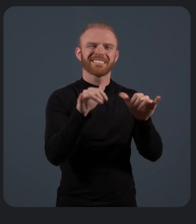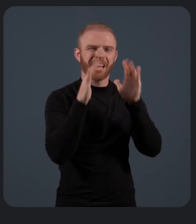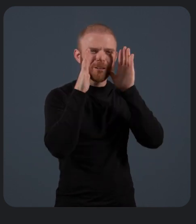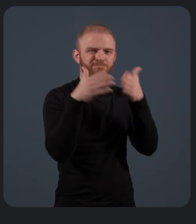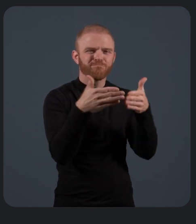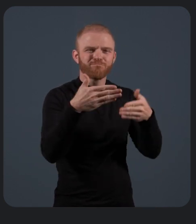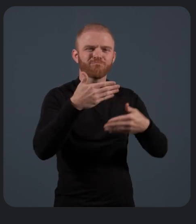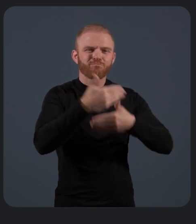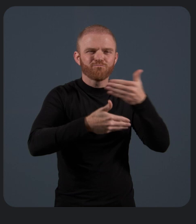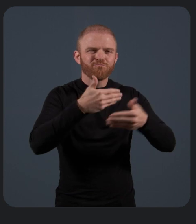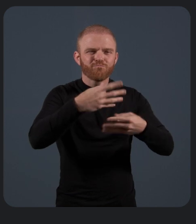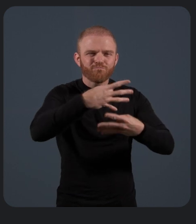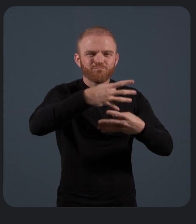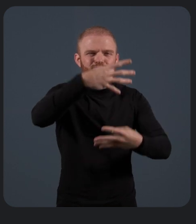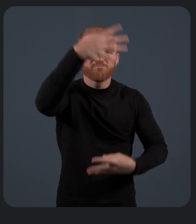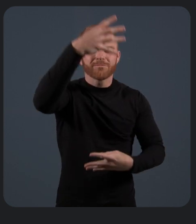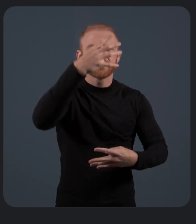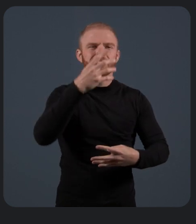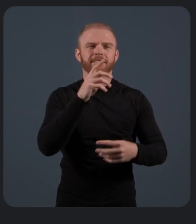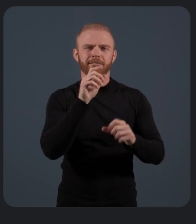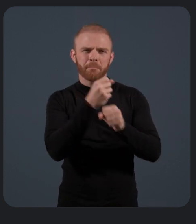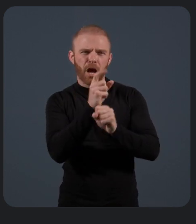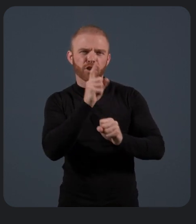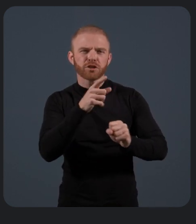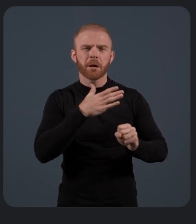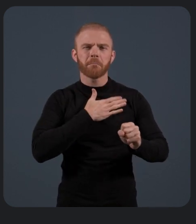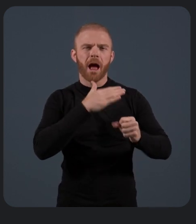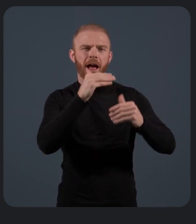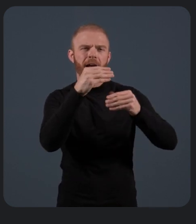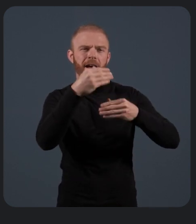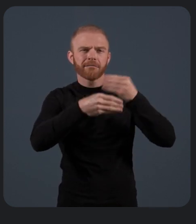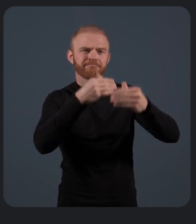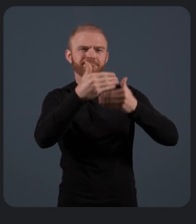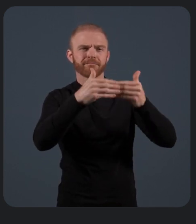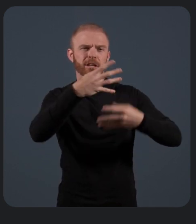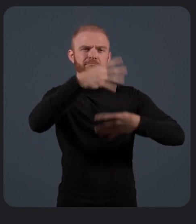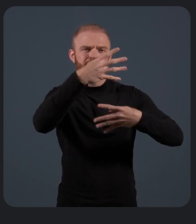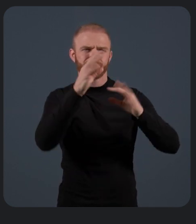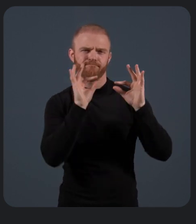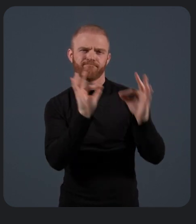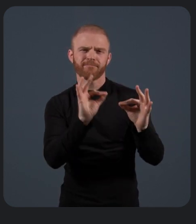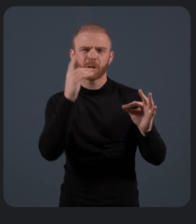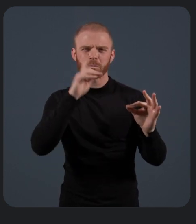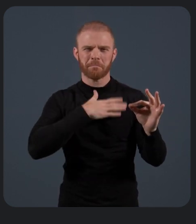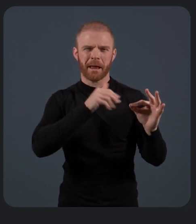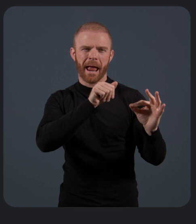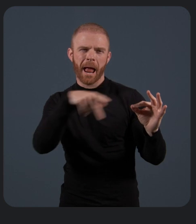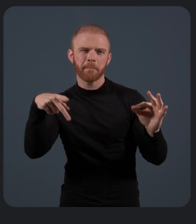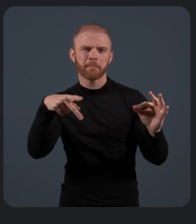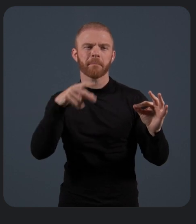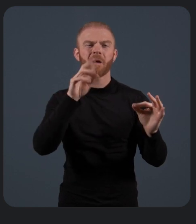but validate gestures, and scroll events, and feel me up. Or, sometimes, I want to connect to a device